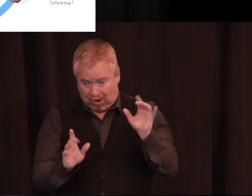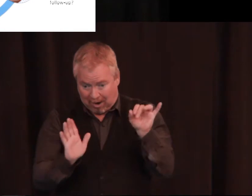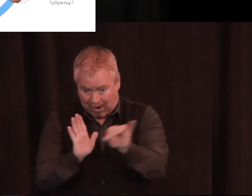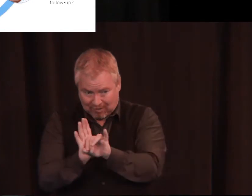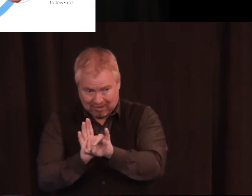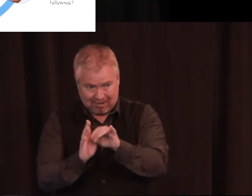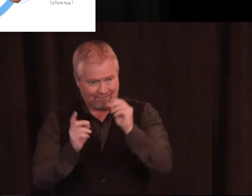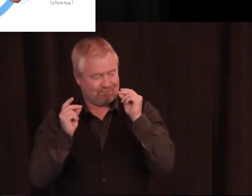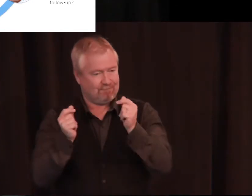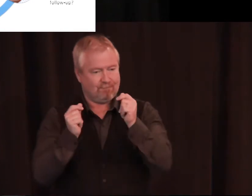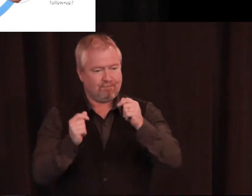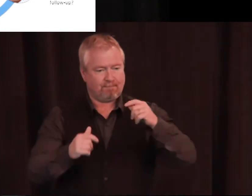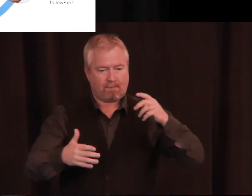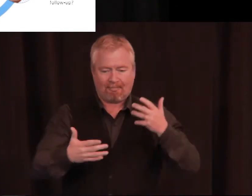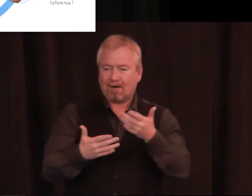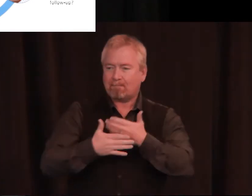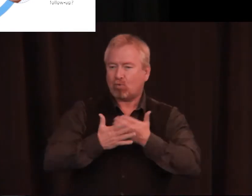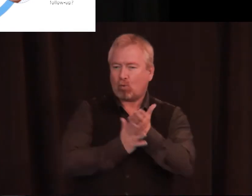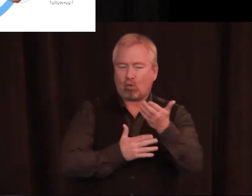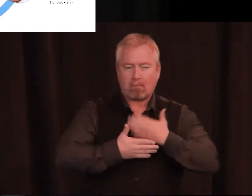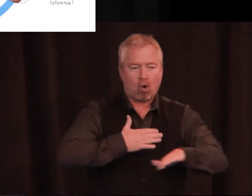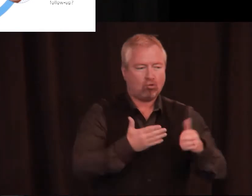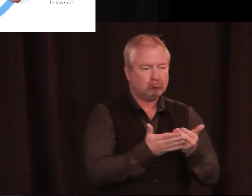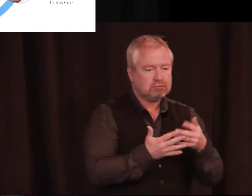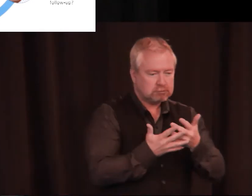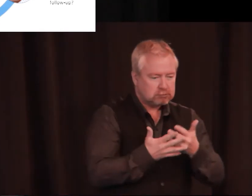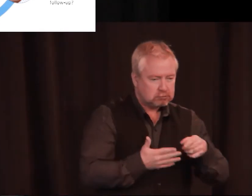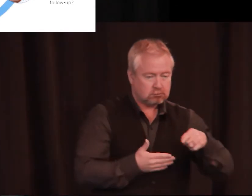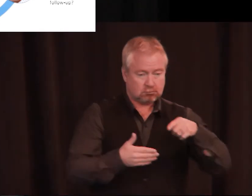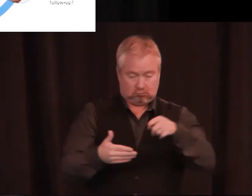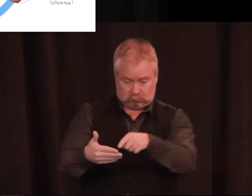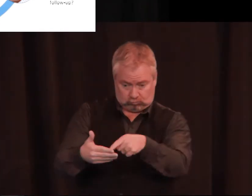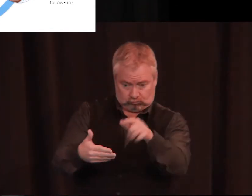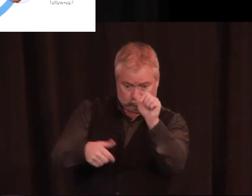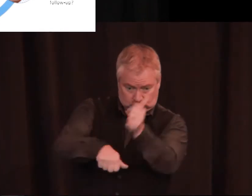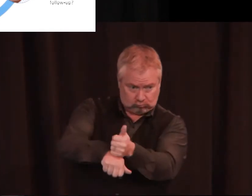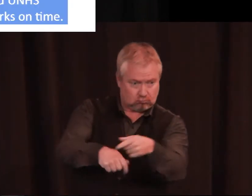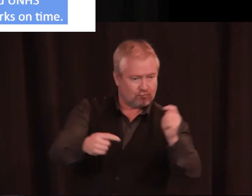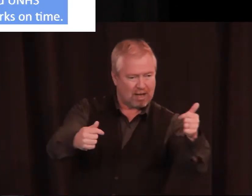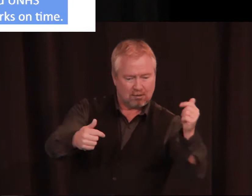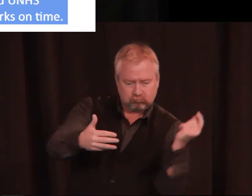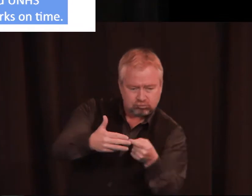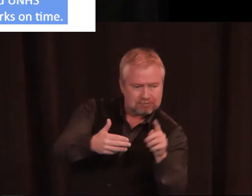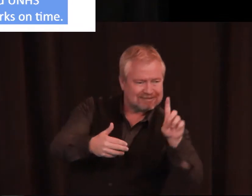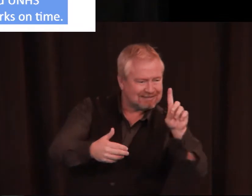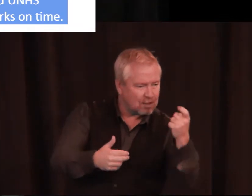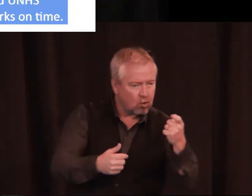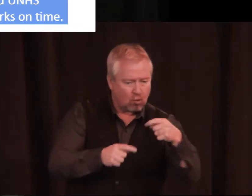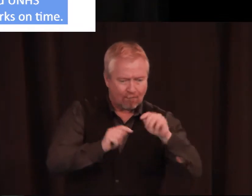and then what family and child-specific factors affect diagnosis and follow-up.